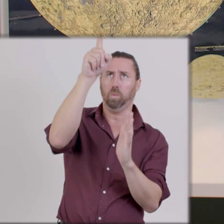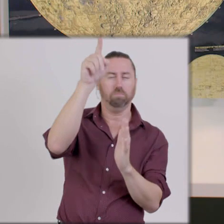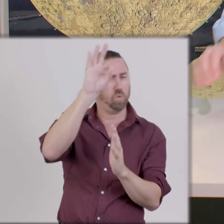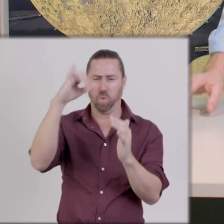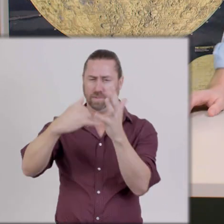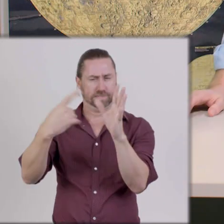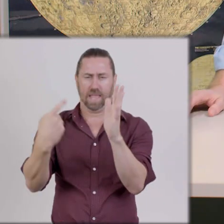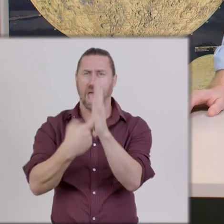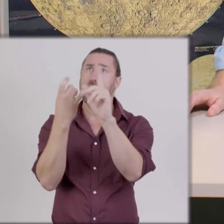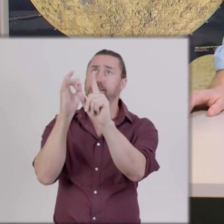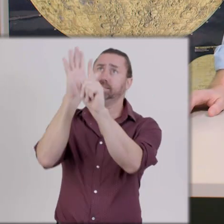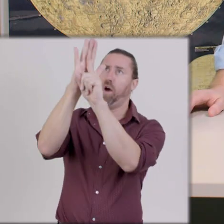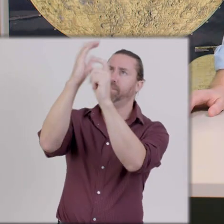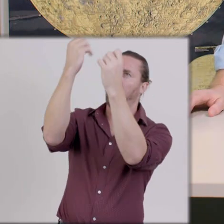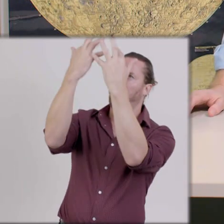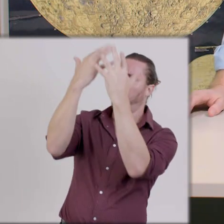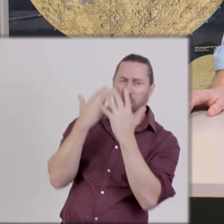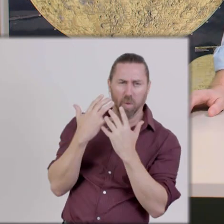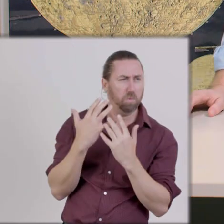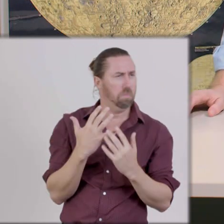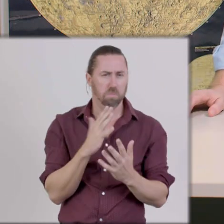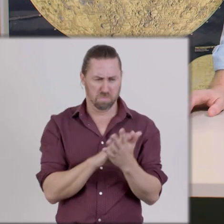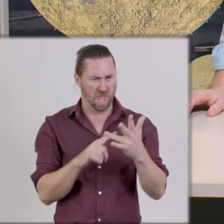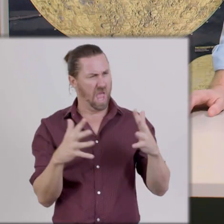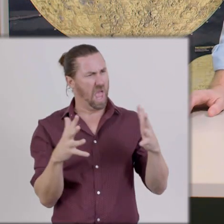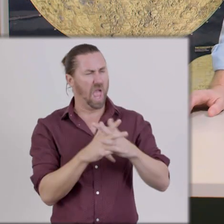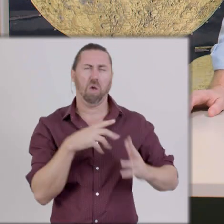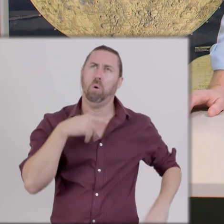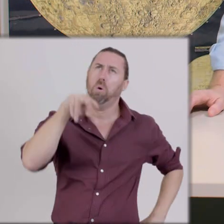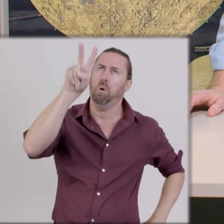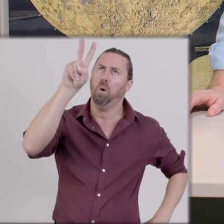It doesn't produce its own light. Why does the moon appear brightly in our night sky?